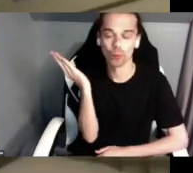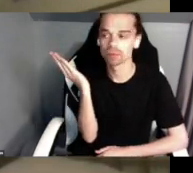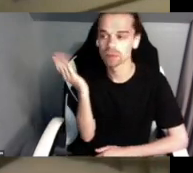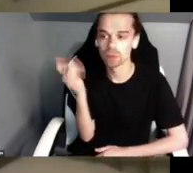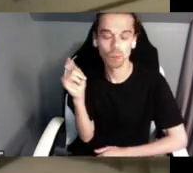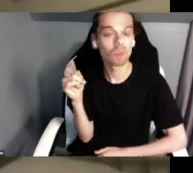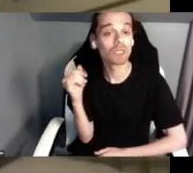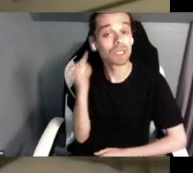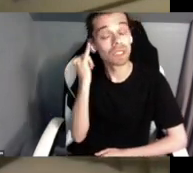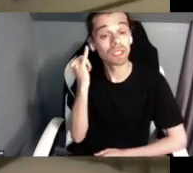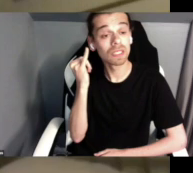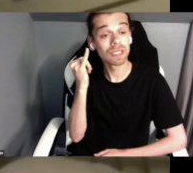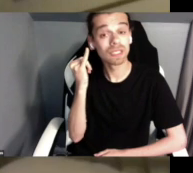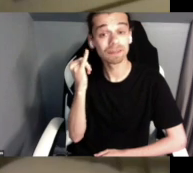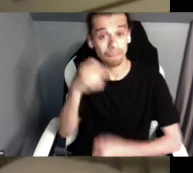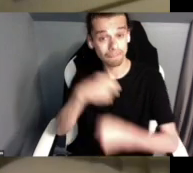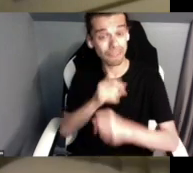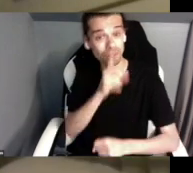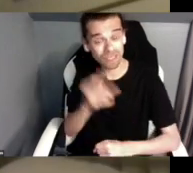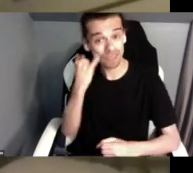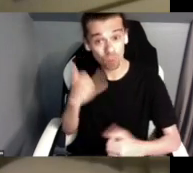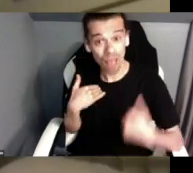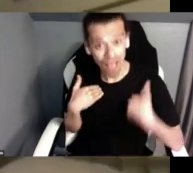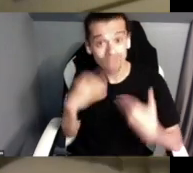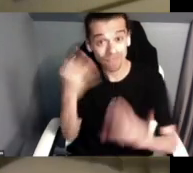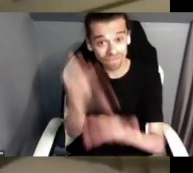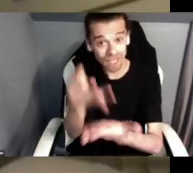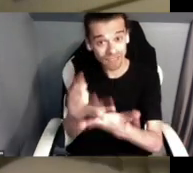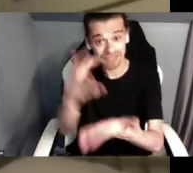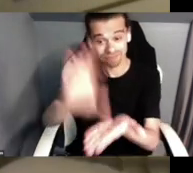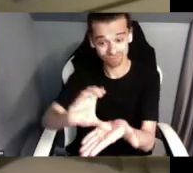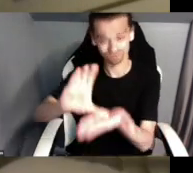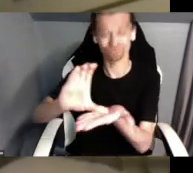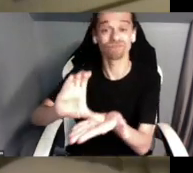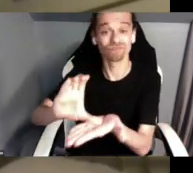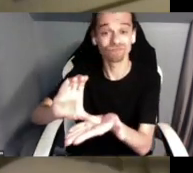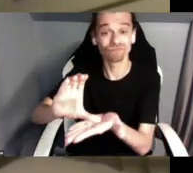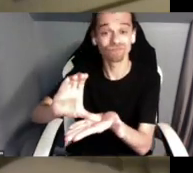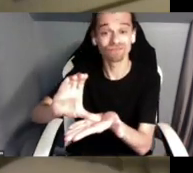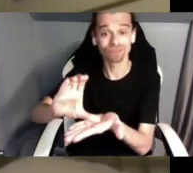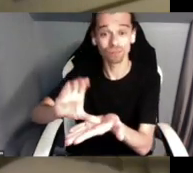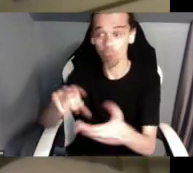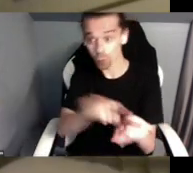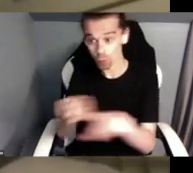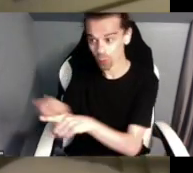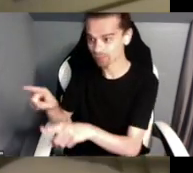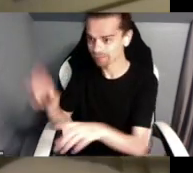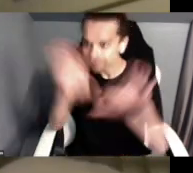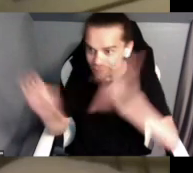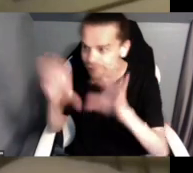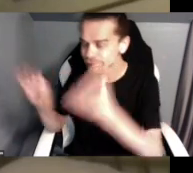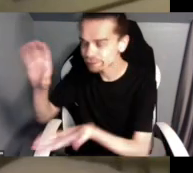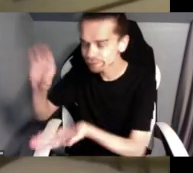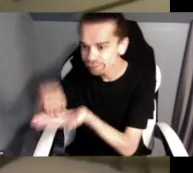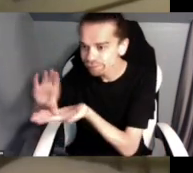the funding and also when you're seeking funding to write it in your proposals,